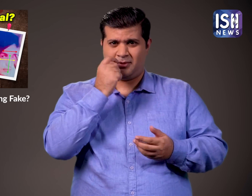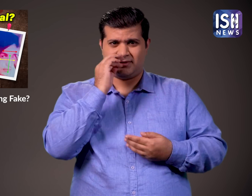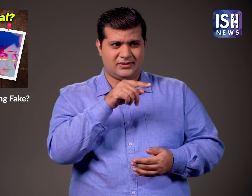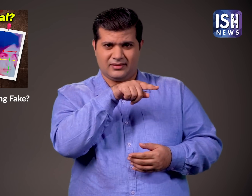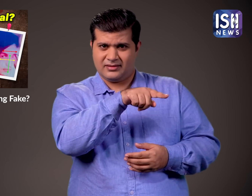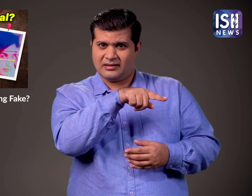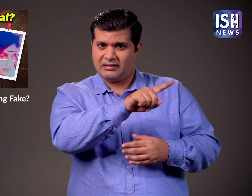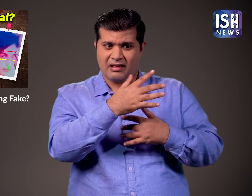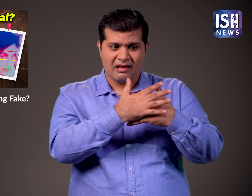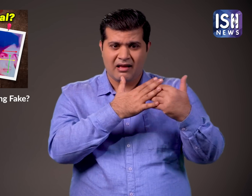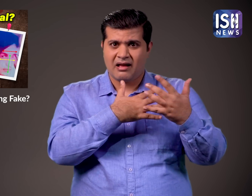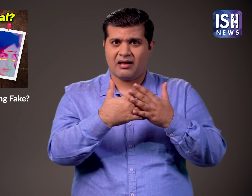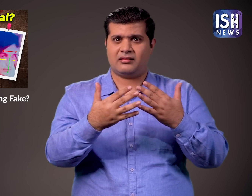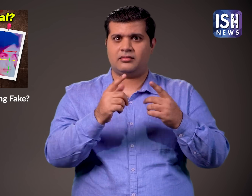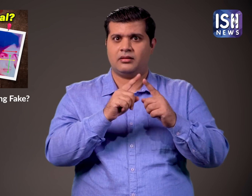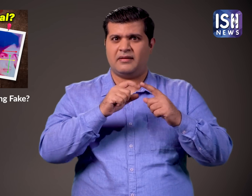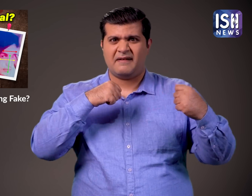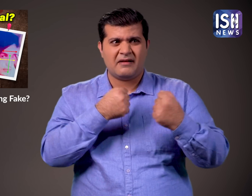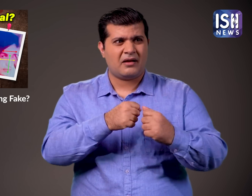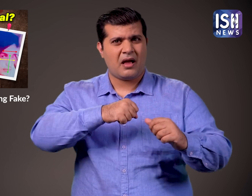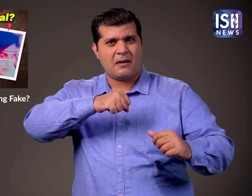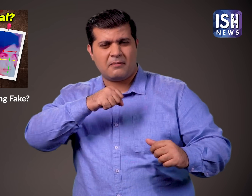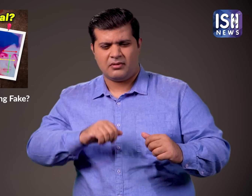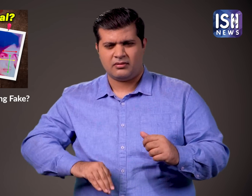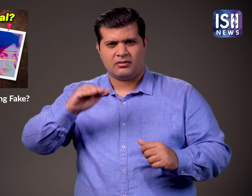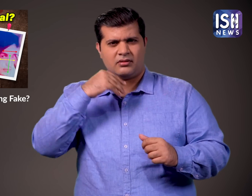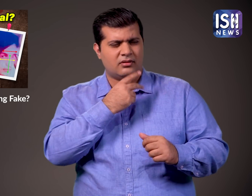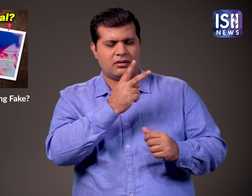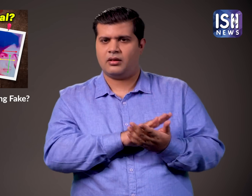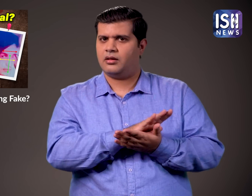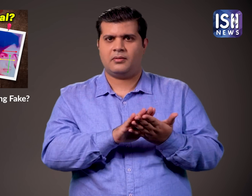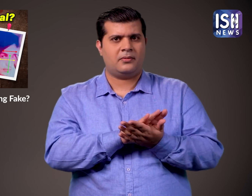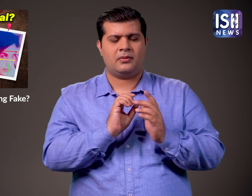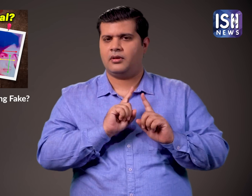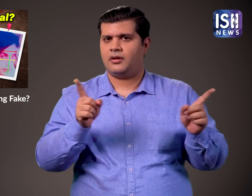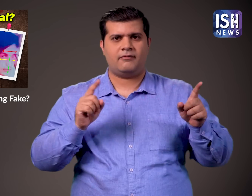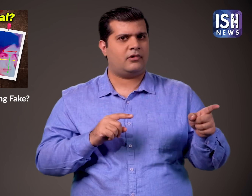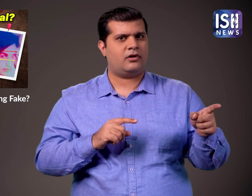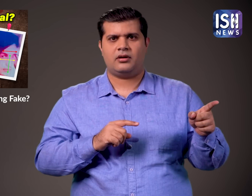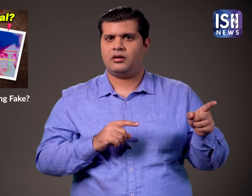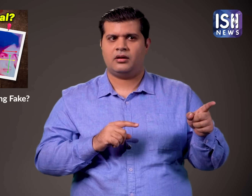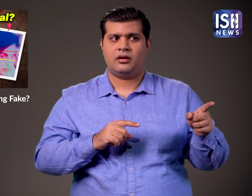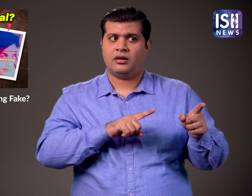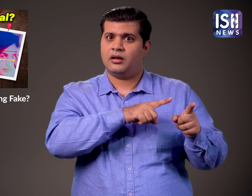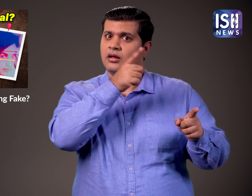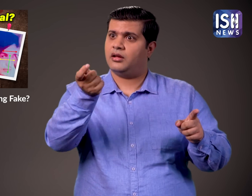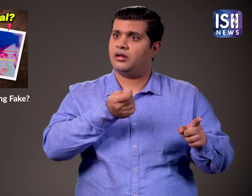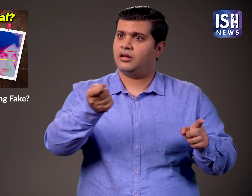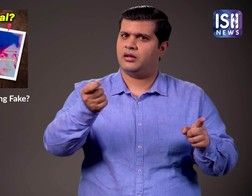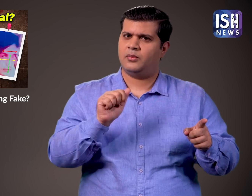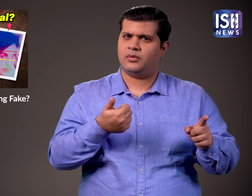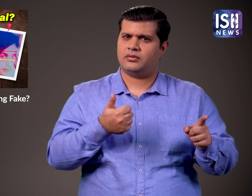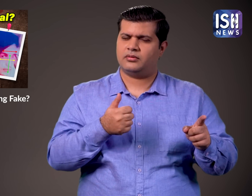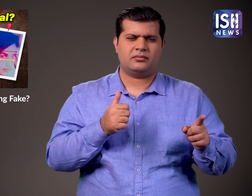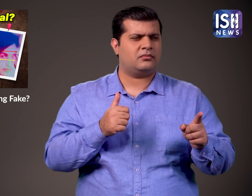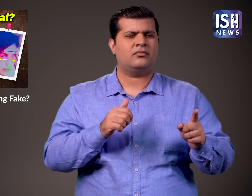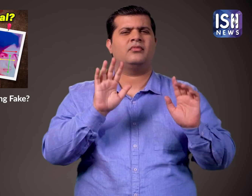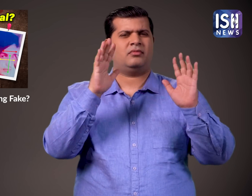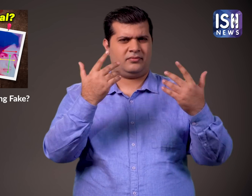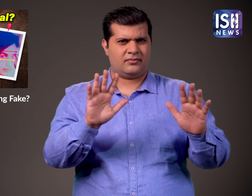Fakir said that his son was never violent. How could he attack someone?